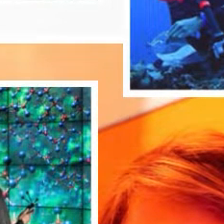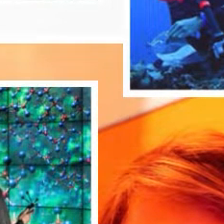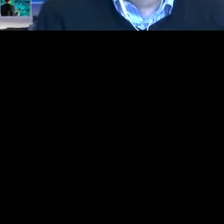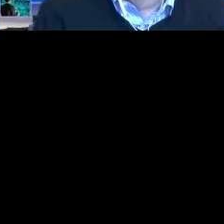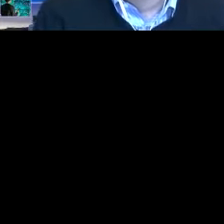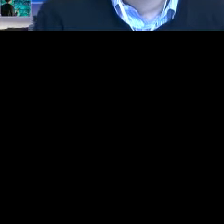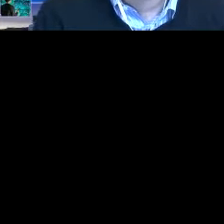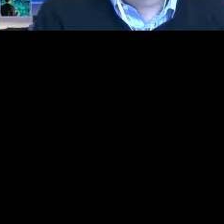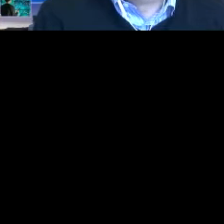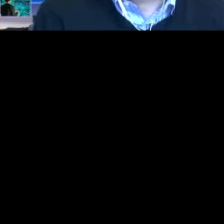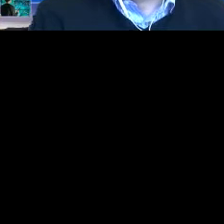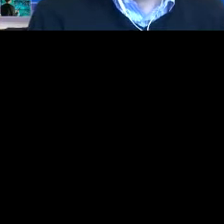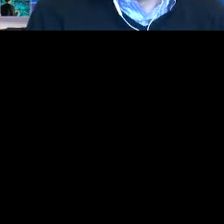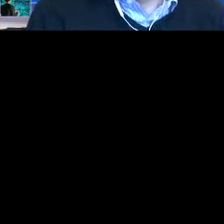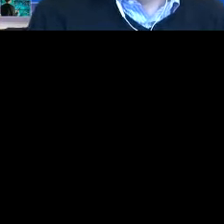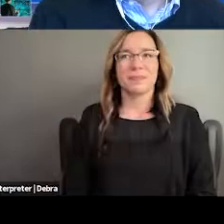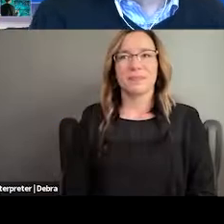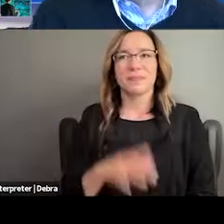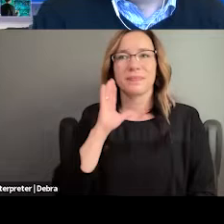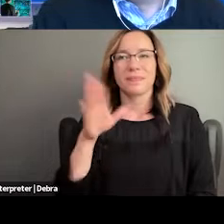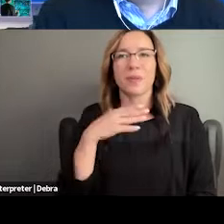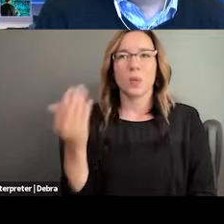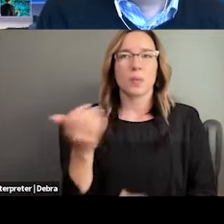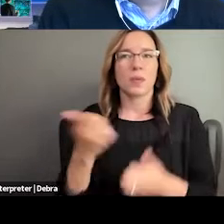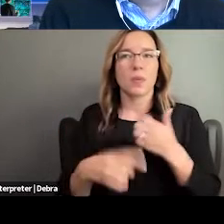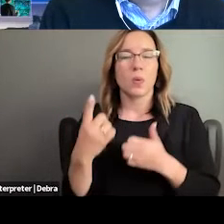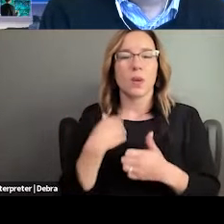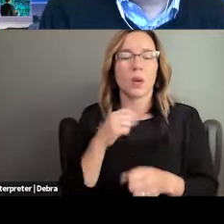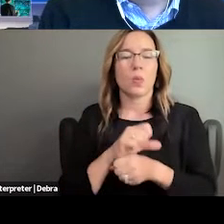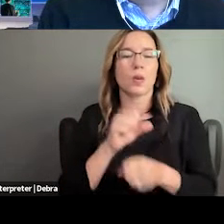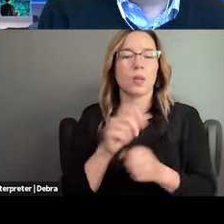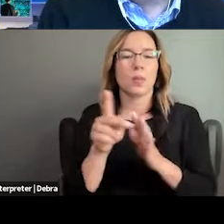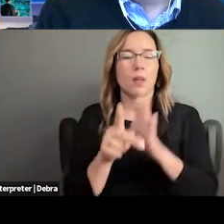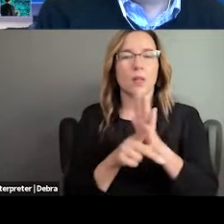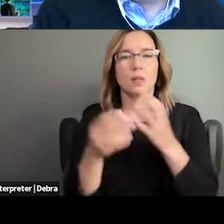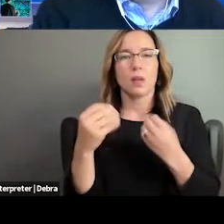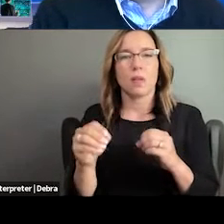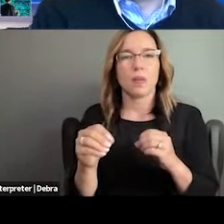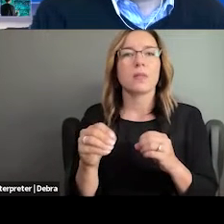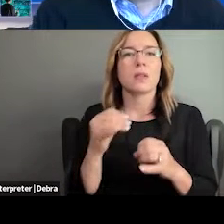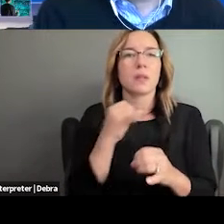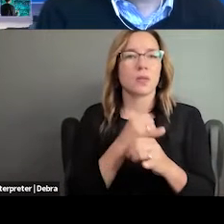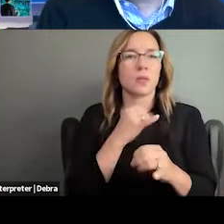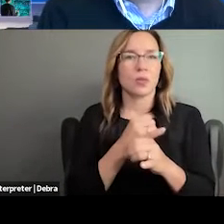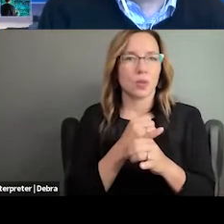Jeremy Leffler: Hello and welcome everyone. My name is Jeremy Leffler, and I work in the policy office in the division of